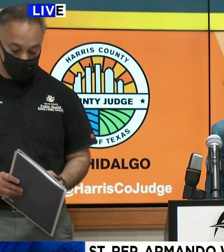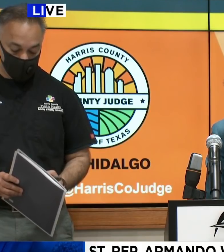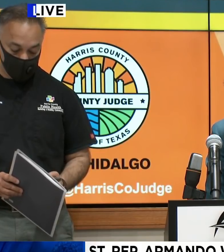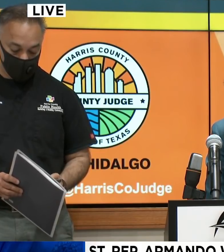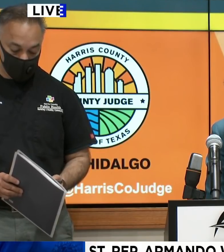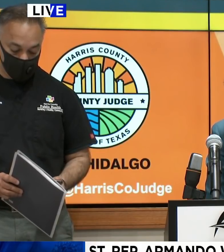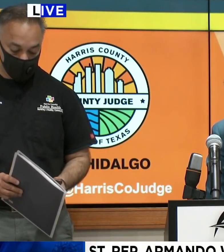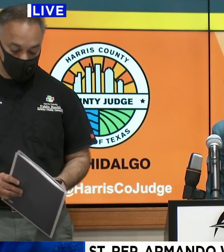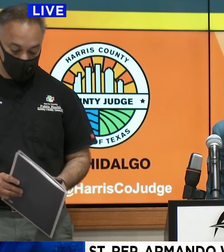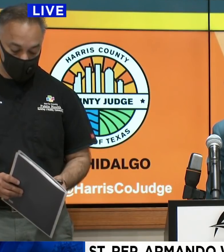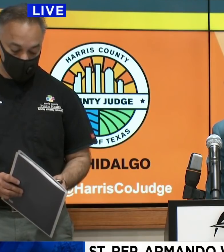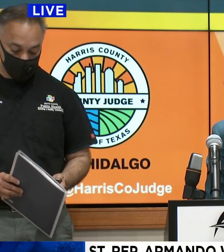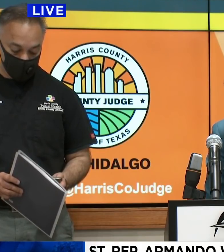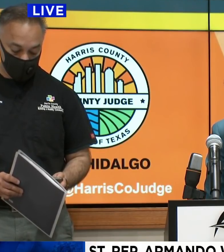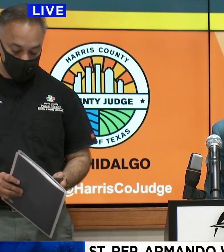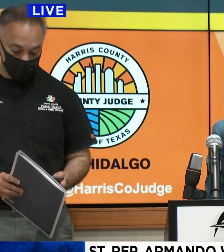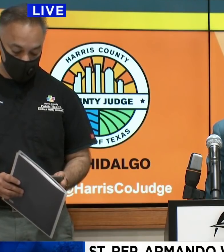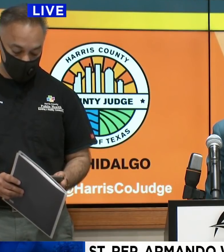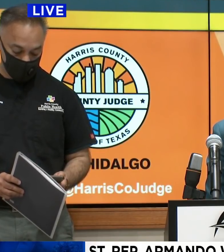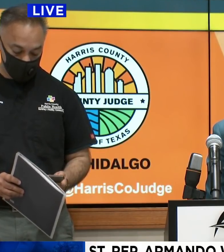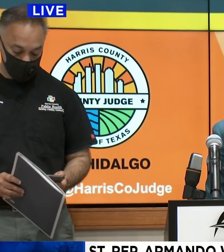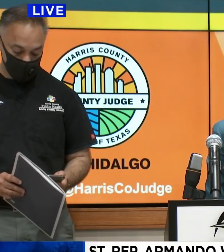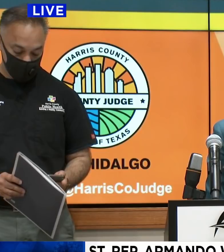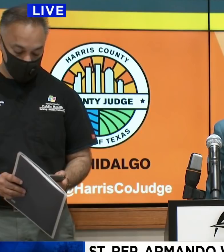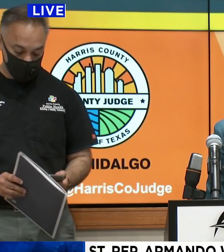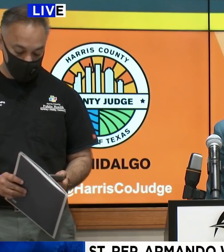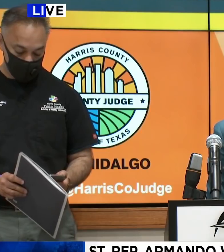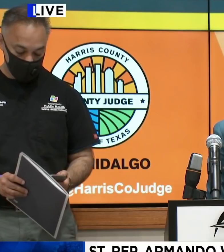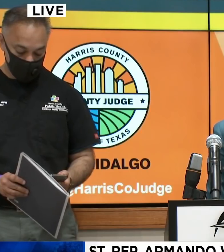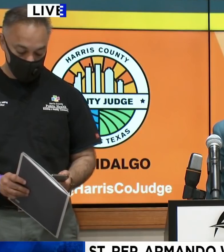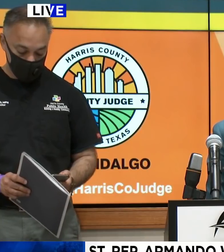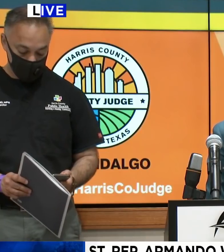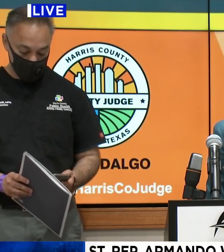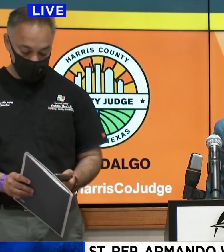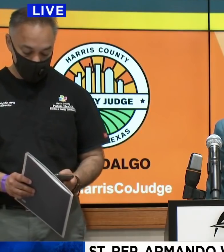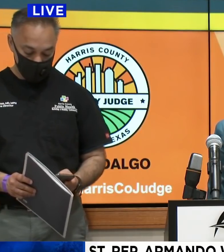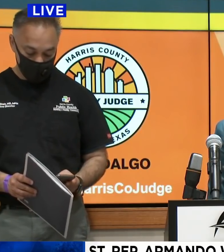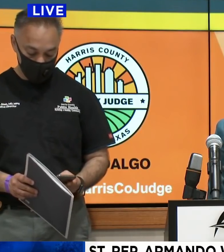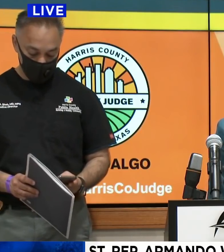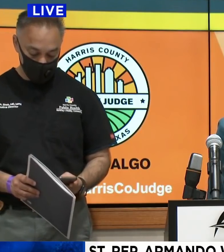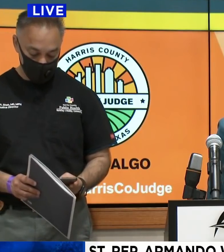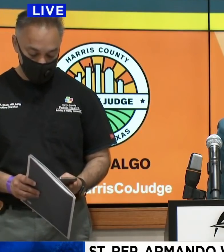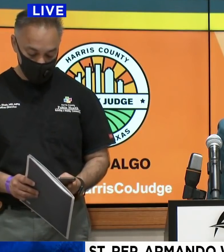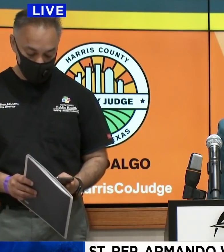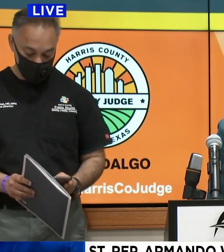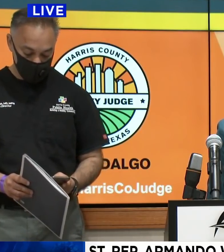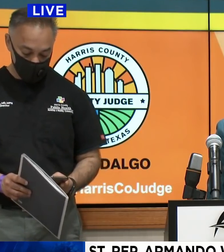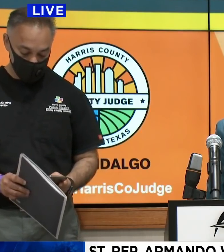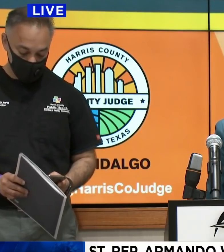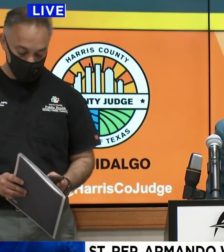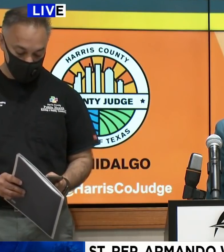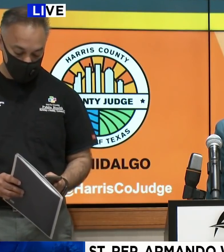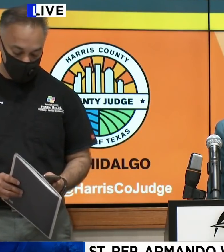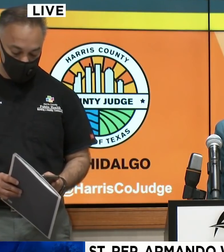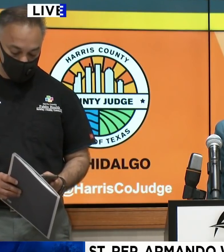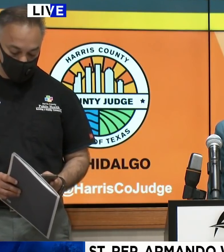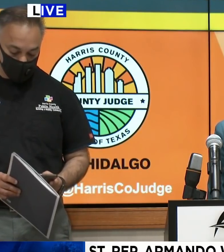and really trying to get to that end goal of reopening our that end goal of reopening our economy. So if you’re just economy. So if you’re just tuning in right now listening tuning in right now listening to Harris County Judge Lina to Harris County Judge Lina Hidalgo provide an update on